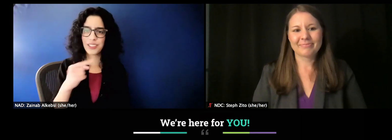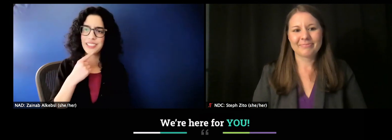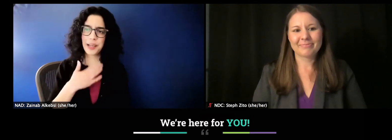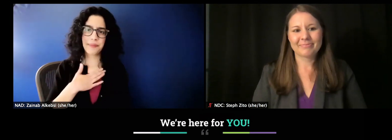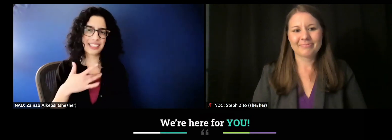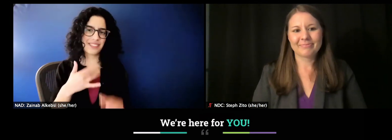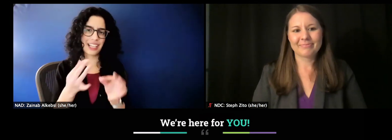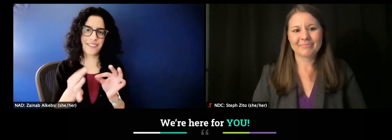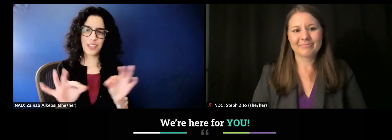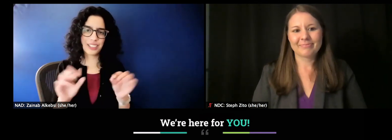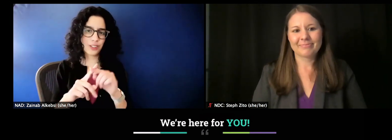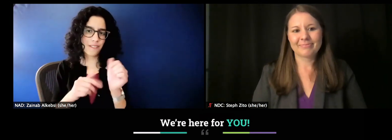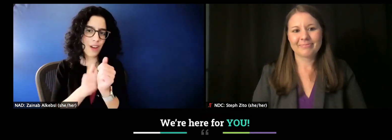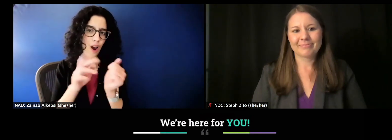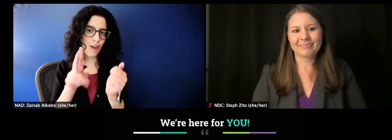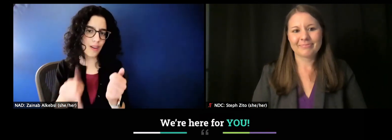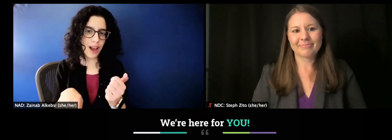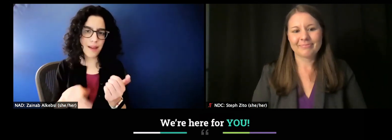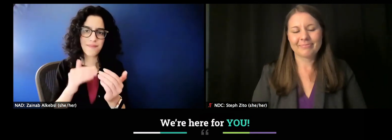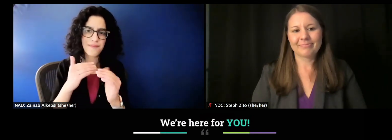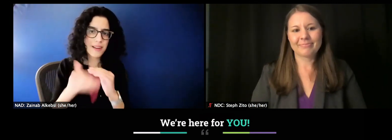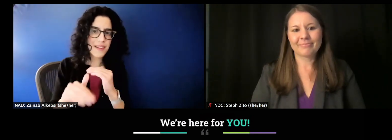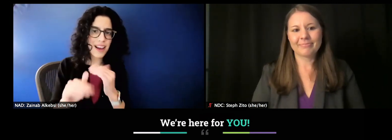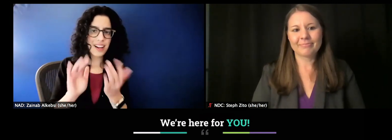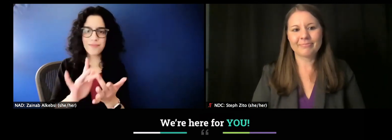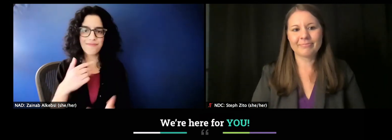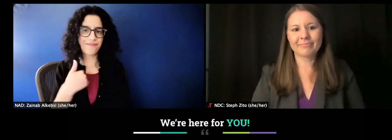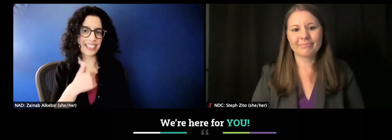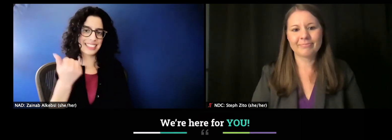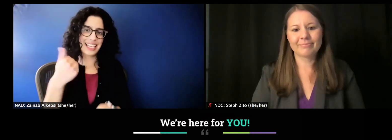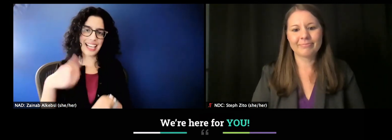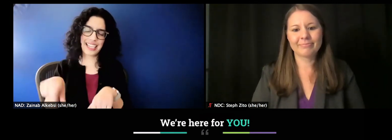Please feel to reach out to us via e-mail anytime.